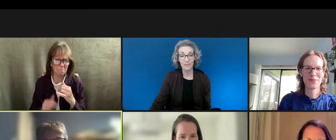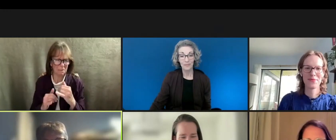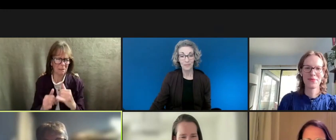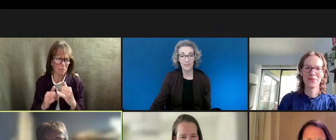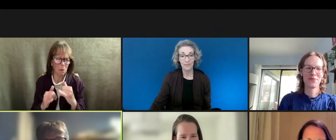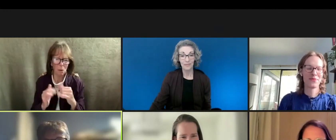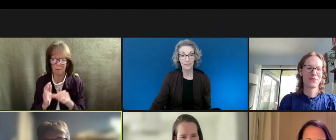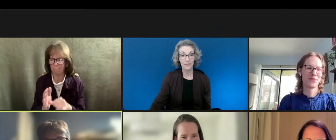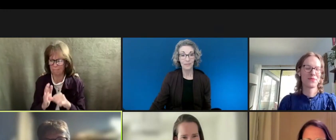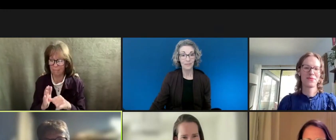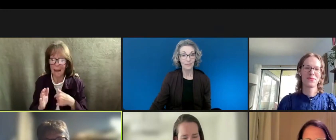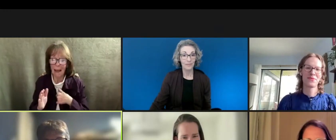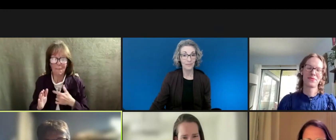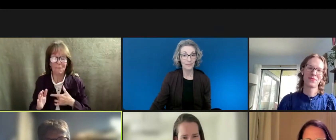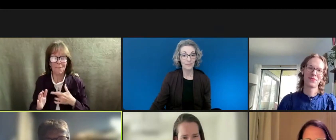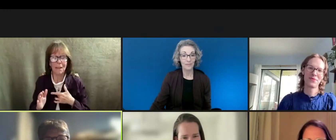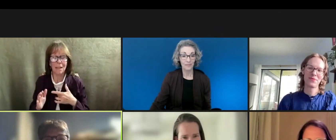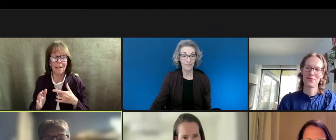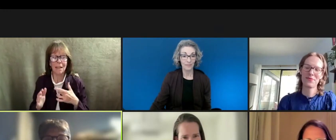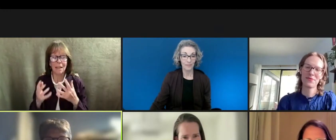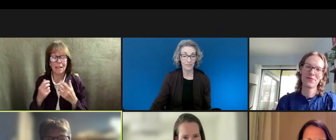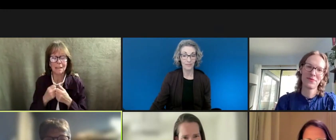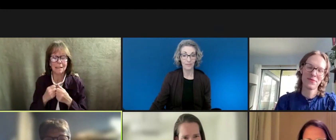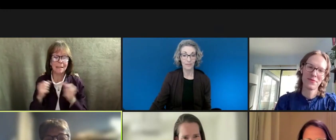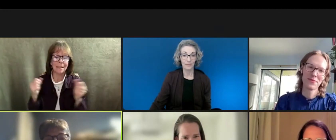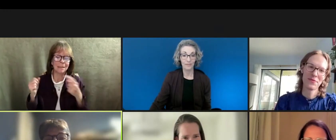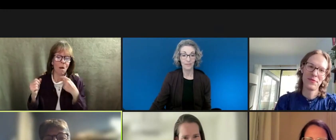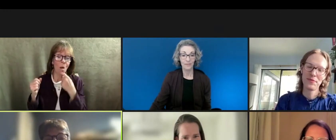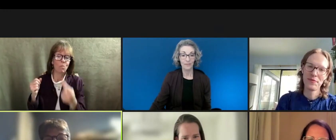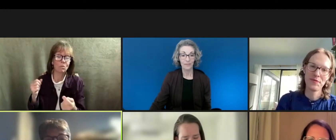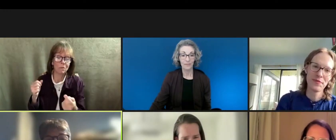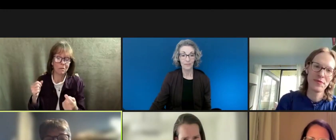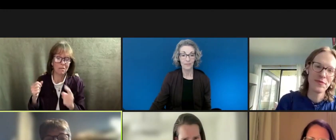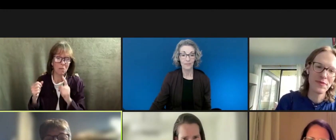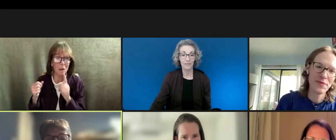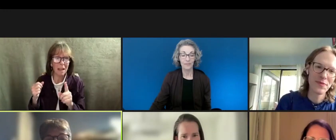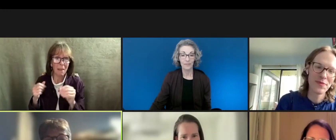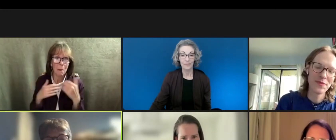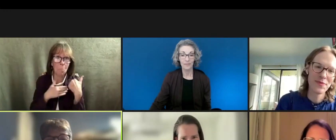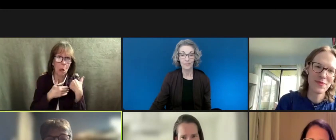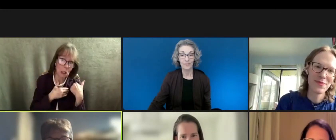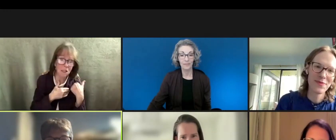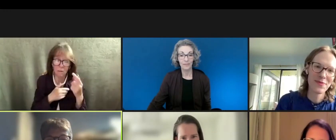the main burden of disclosure that it's ongoing. It's never ending, it's constant.